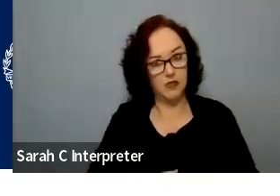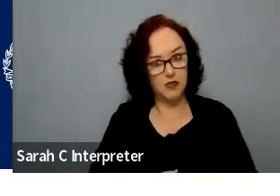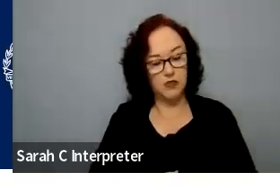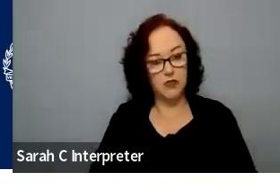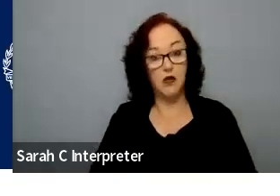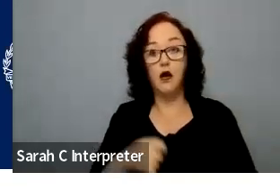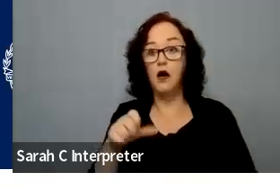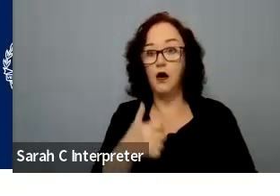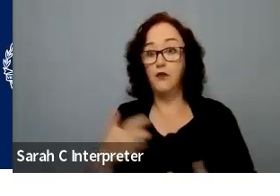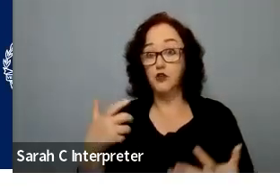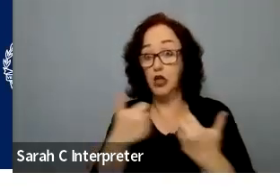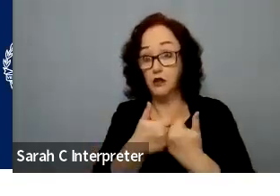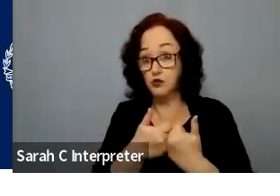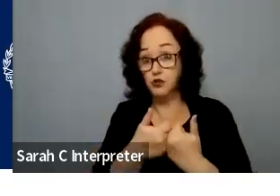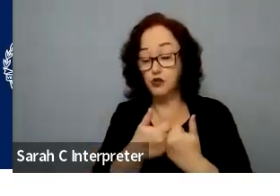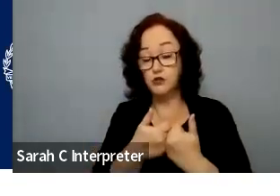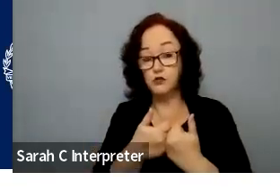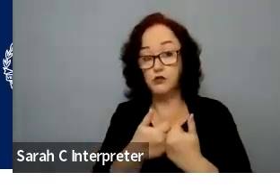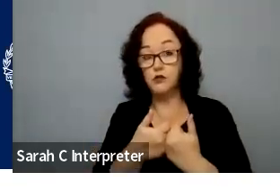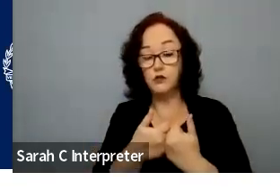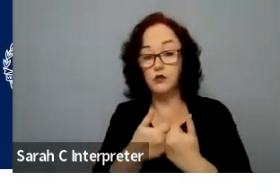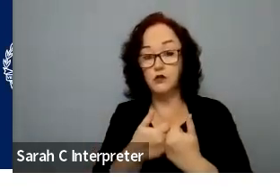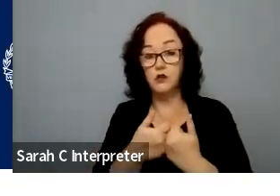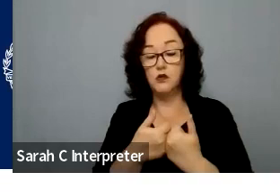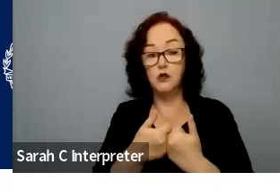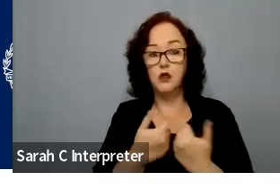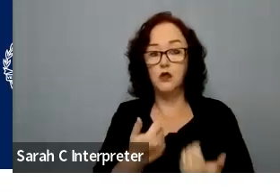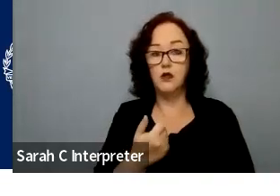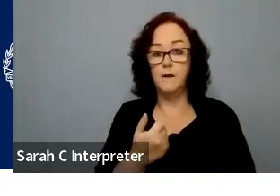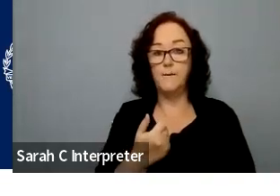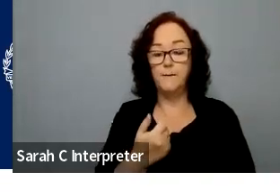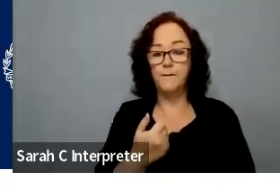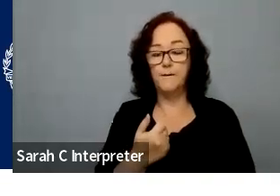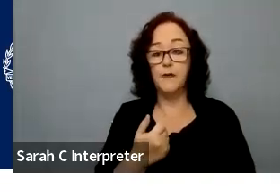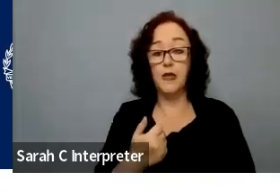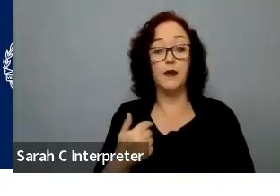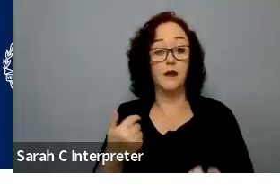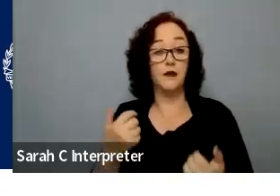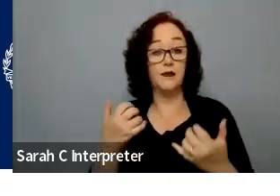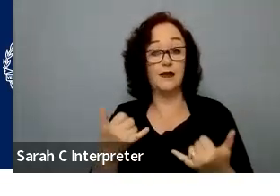I didn't put it here, I might, I could, well have put it here, is I am now a retired faculty member